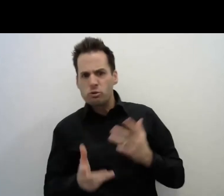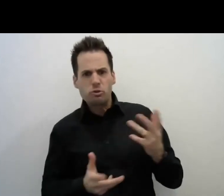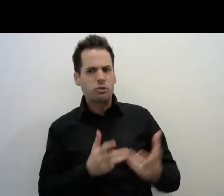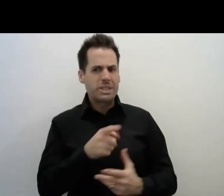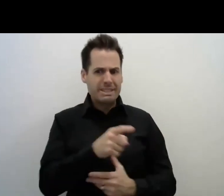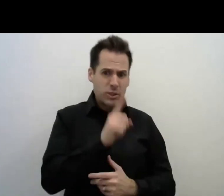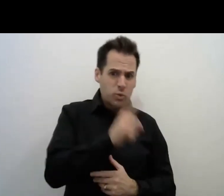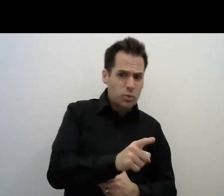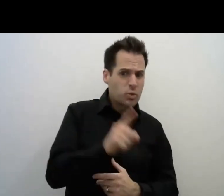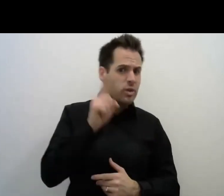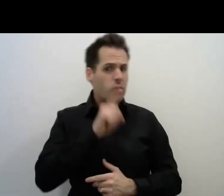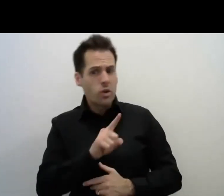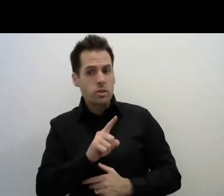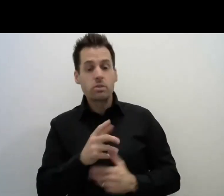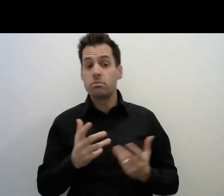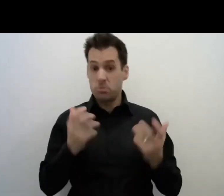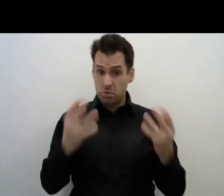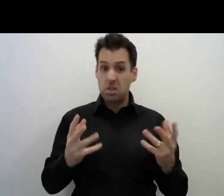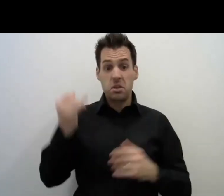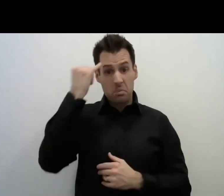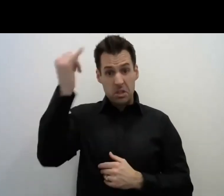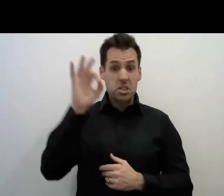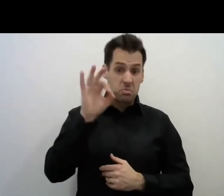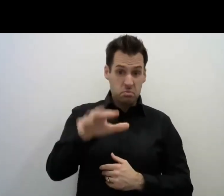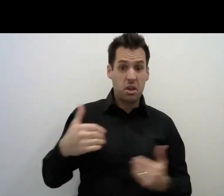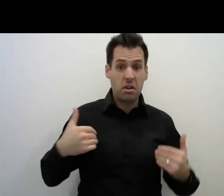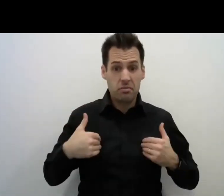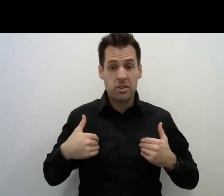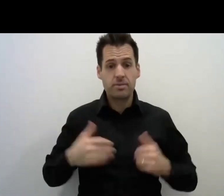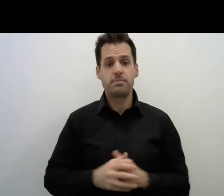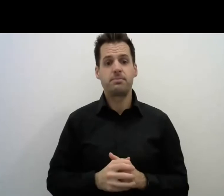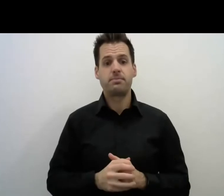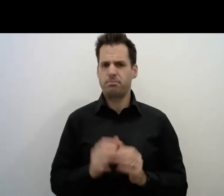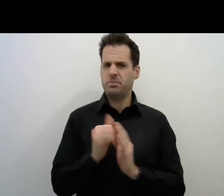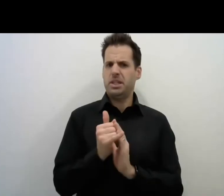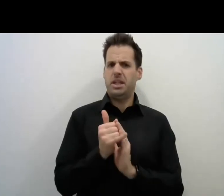uh lots of ideas are out there about how to uh deal with this issue about who's legit